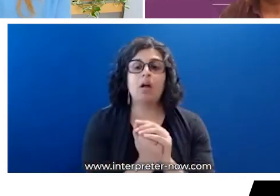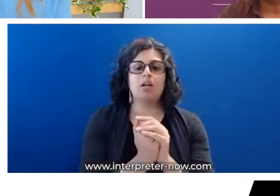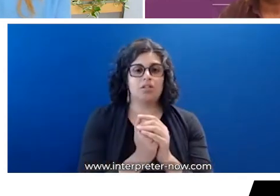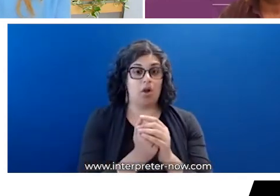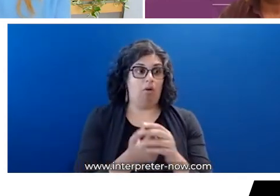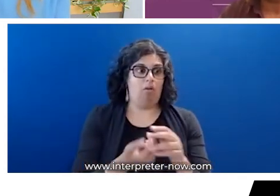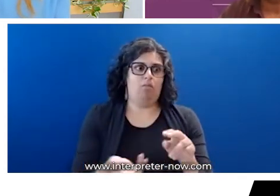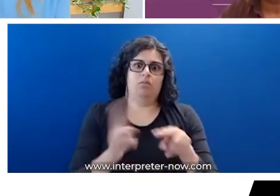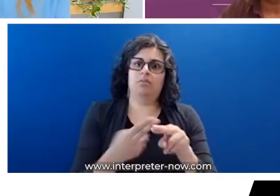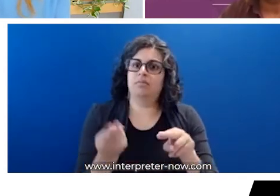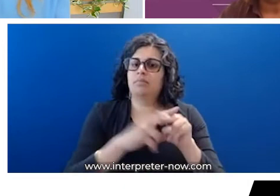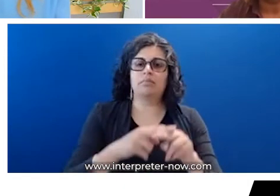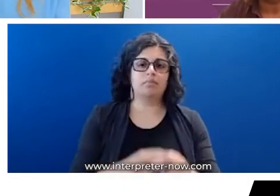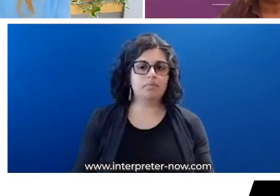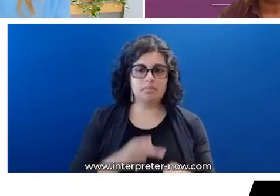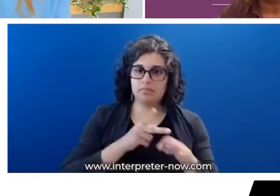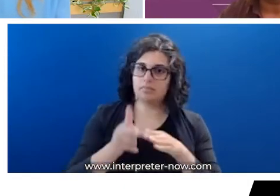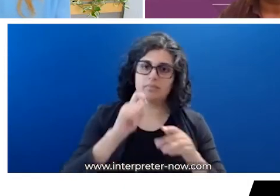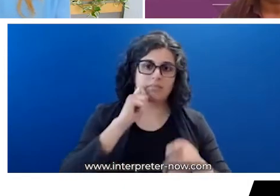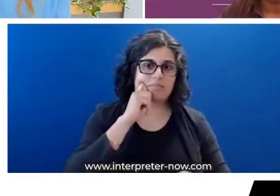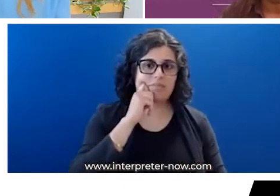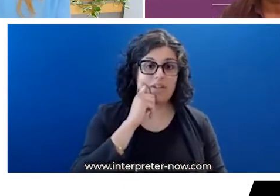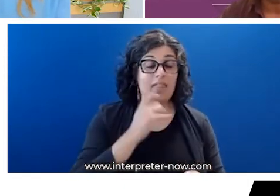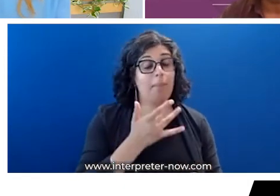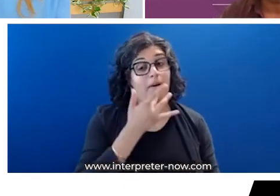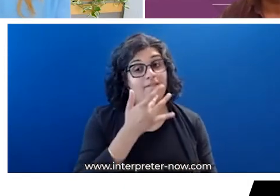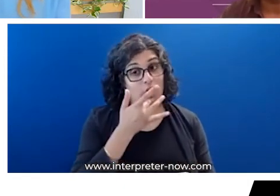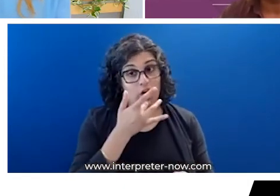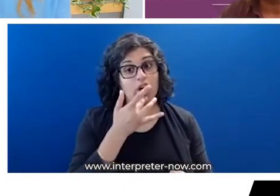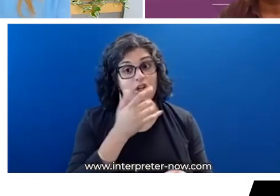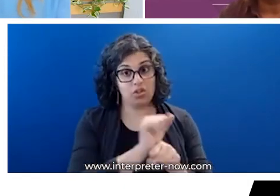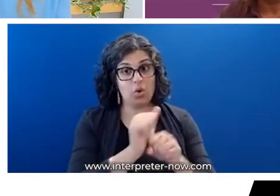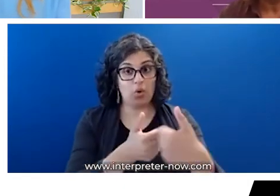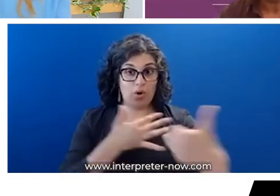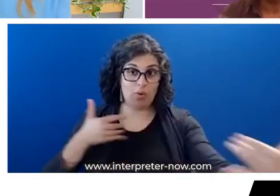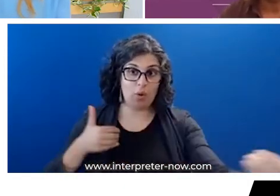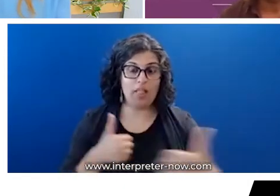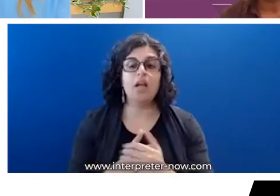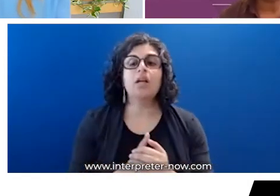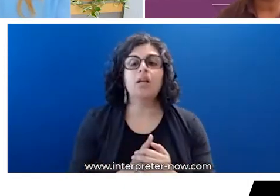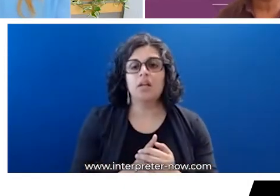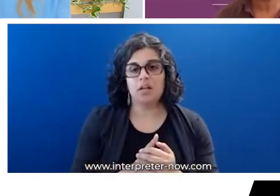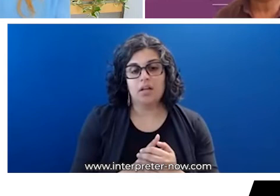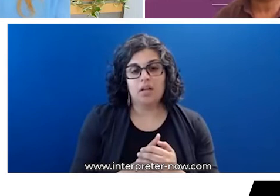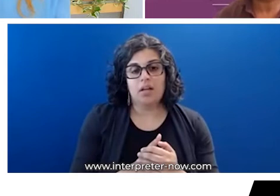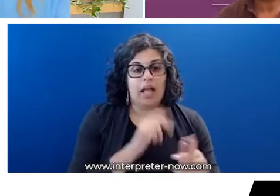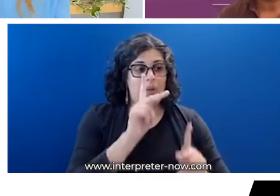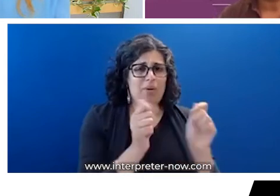to work remotely for reasons that I've just named. And so, you're absolutely right. Yeah. And people with disabilities, yes.